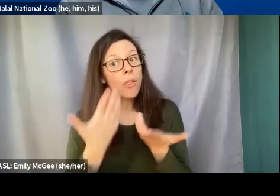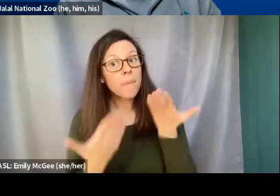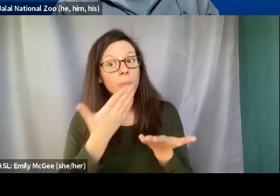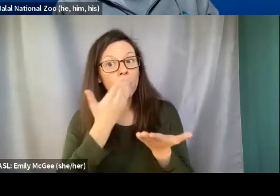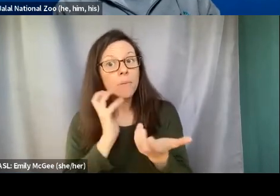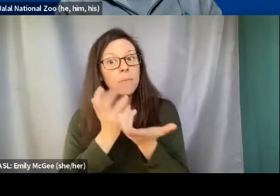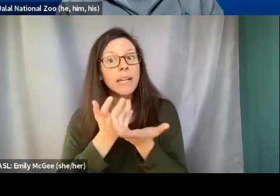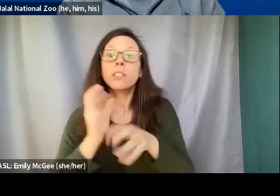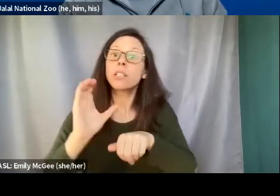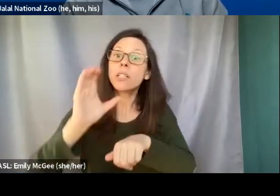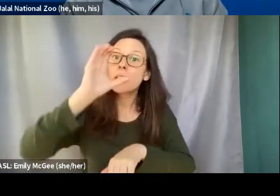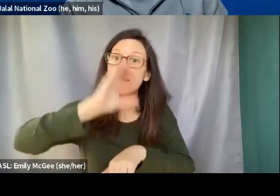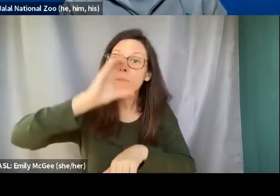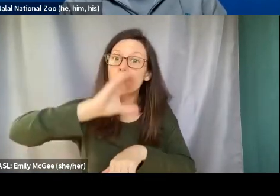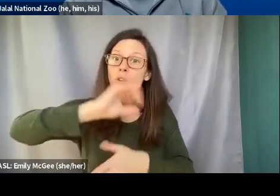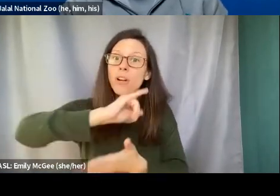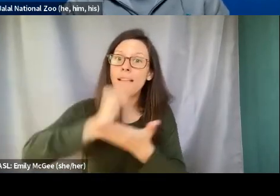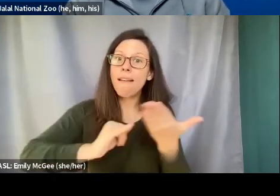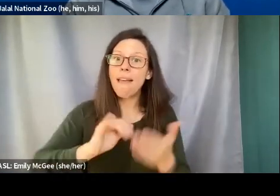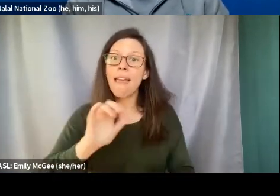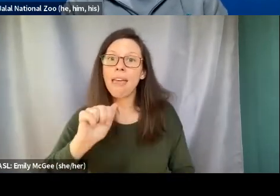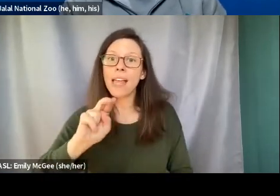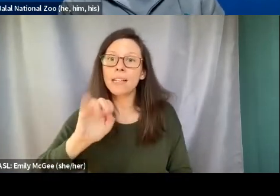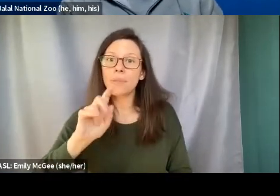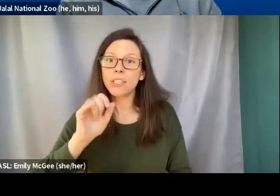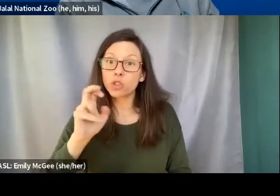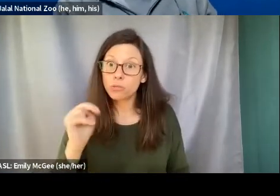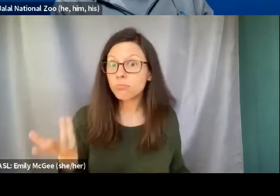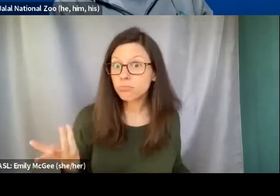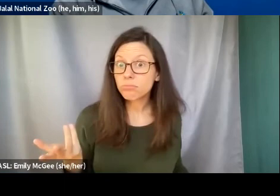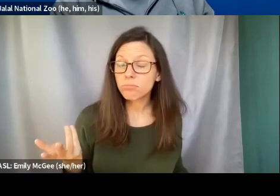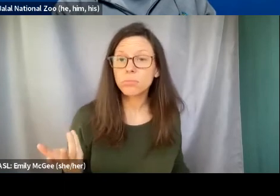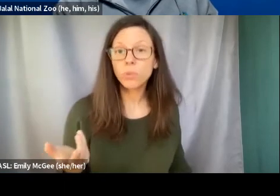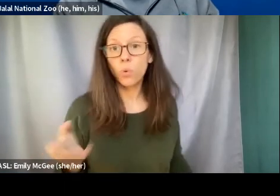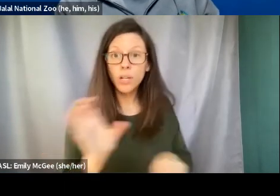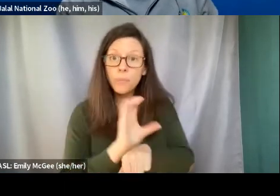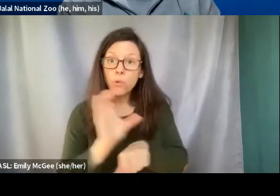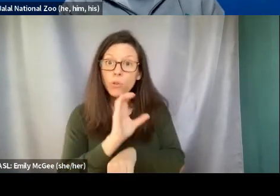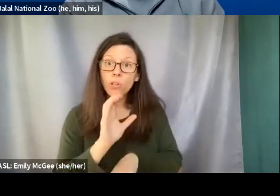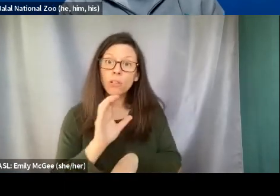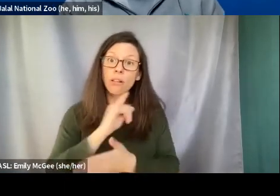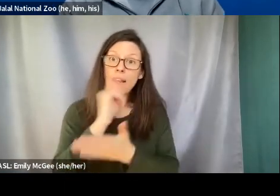The, that's, that's where I started in school. That's, back then that's what I was interested in you know.